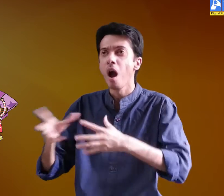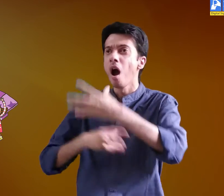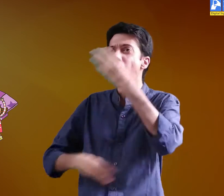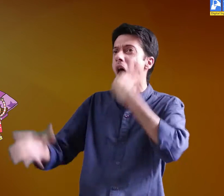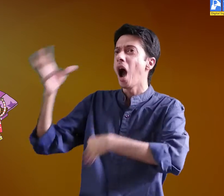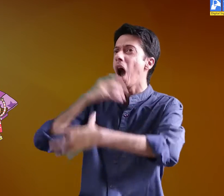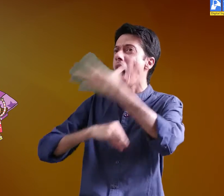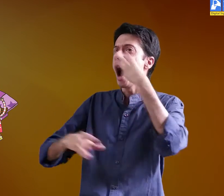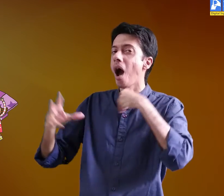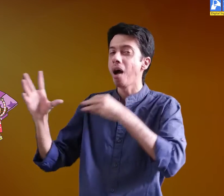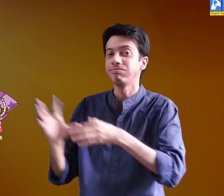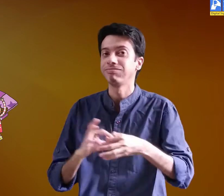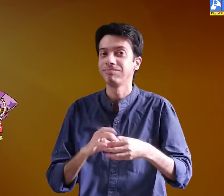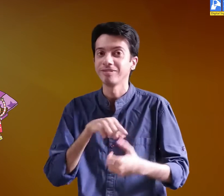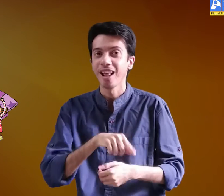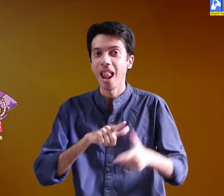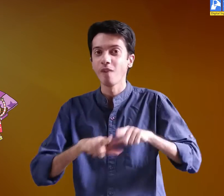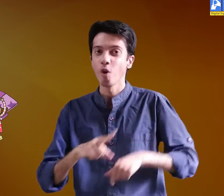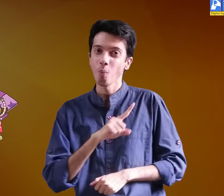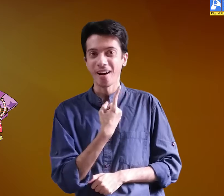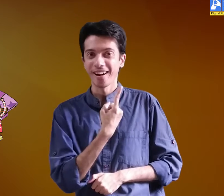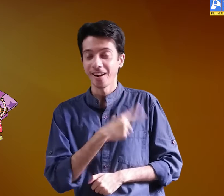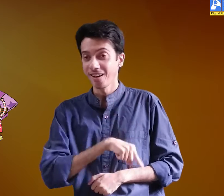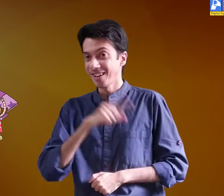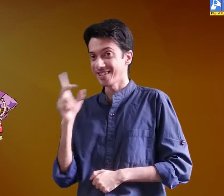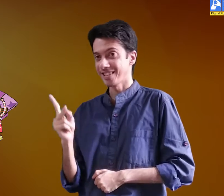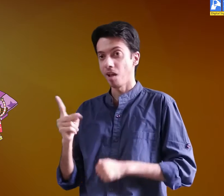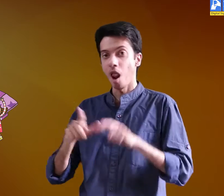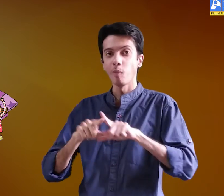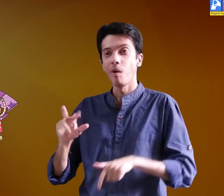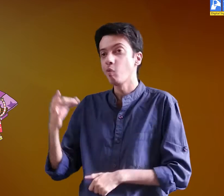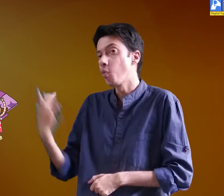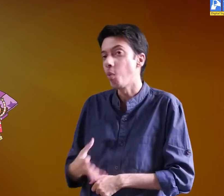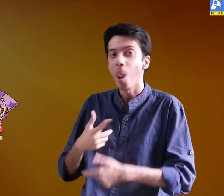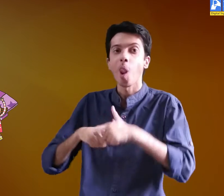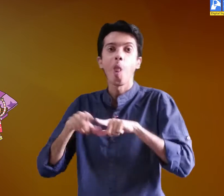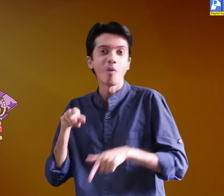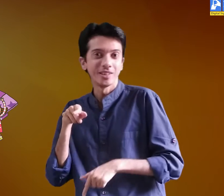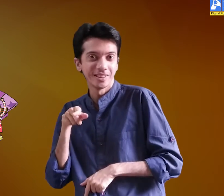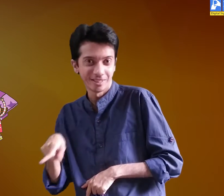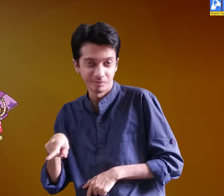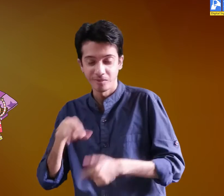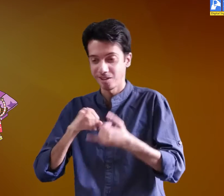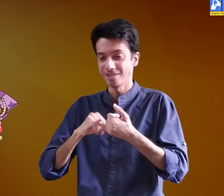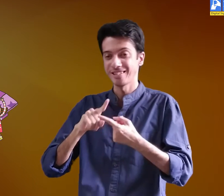mode of communication in school is english so on the basis of first language children learn their